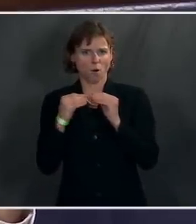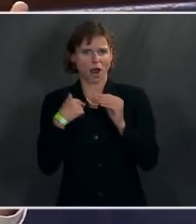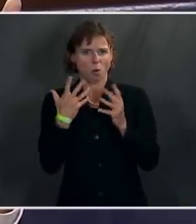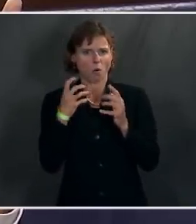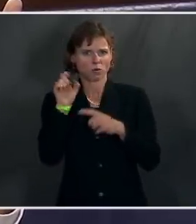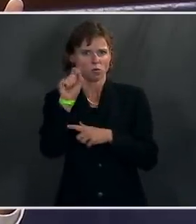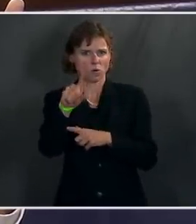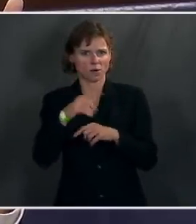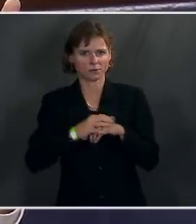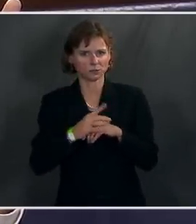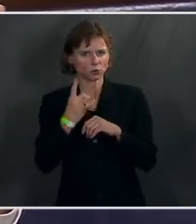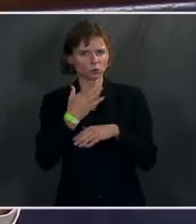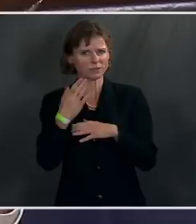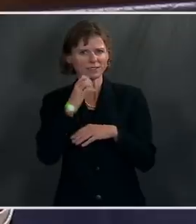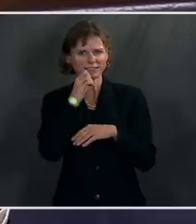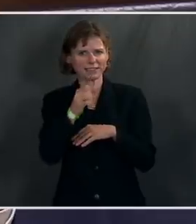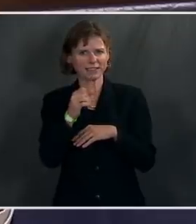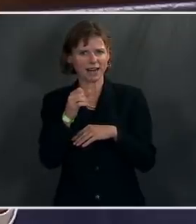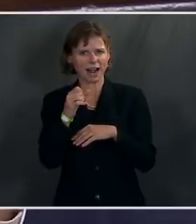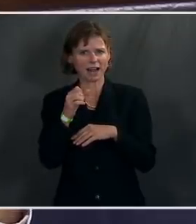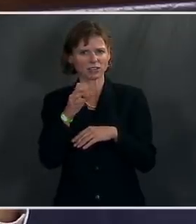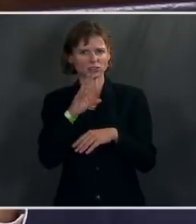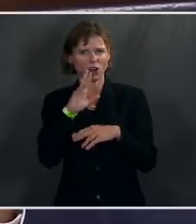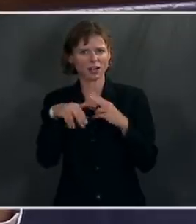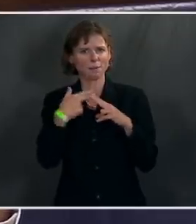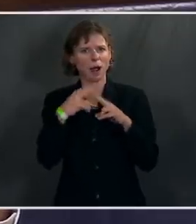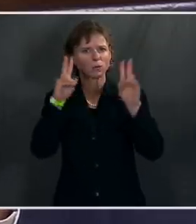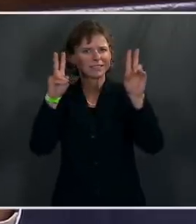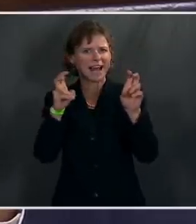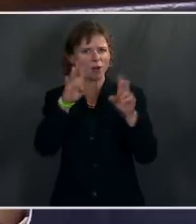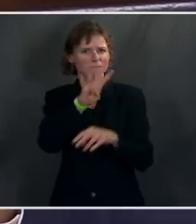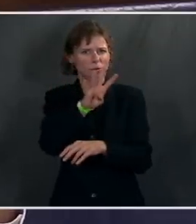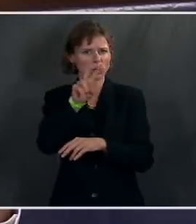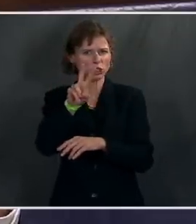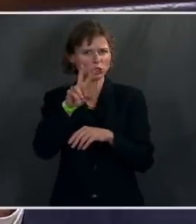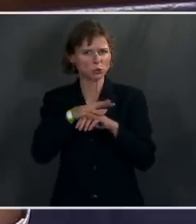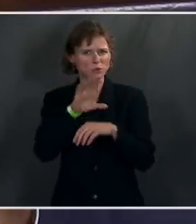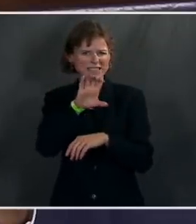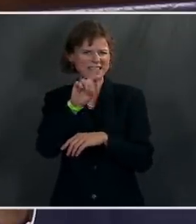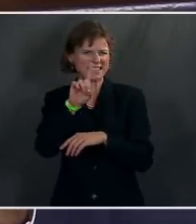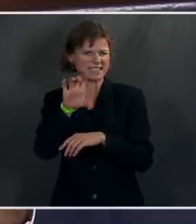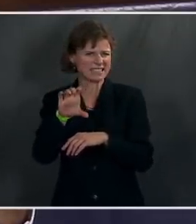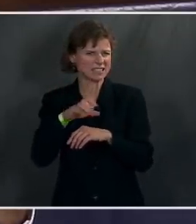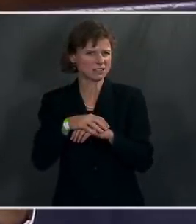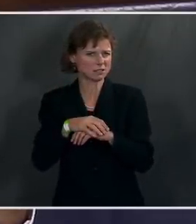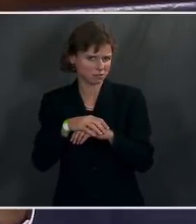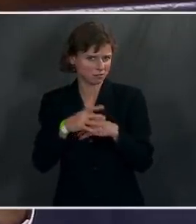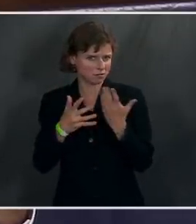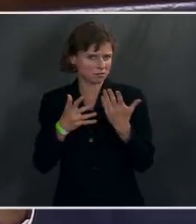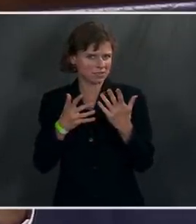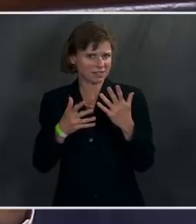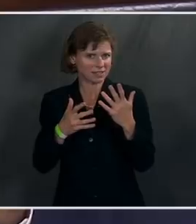was the so-called Title 42, the CDC thing, expelling migrants and asylum seekers with little